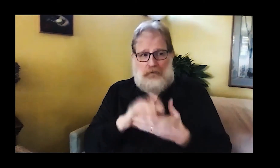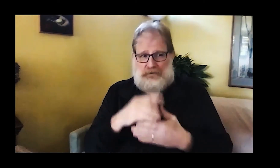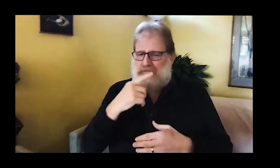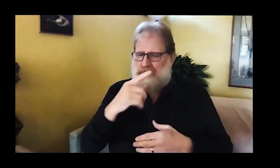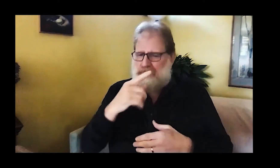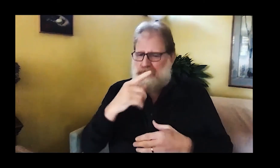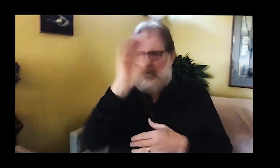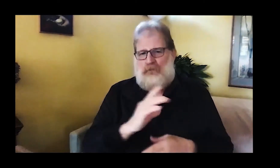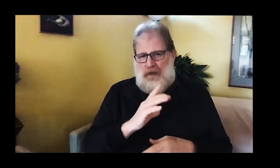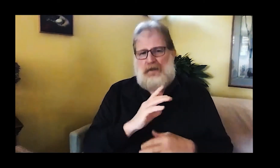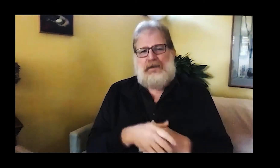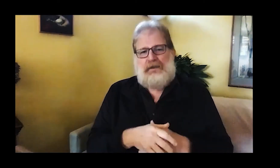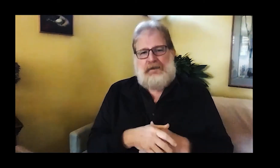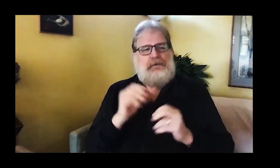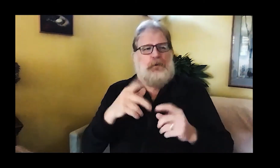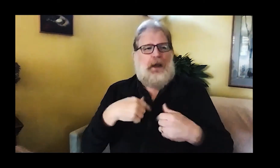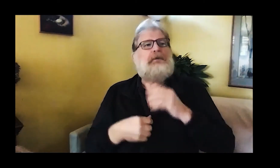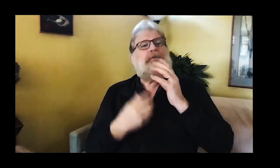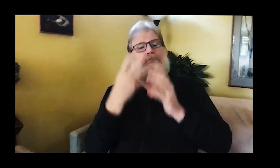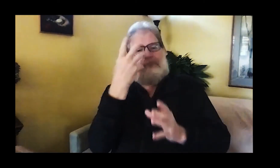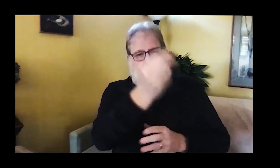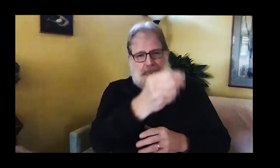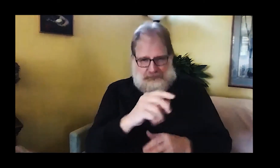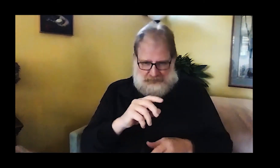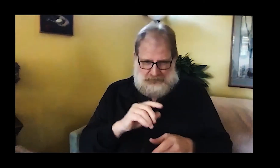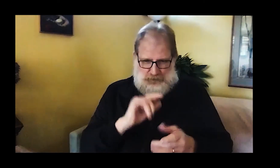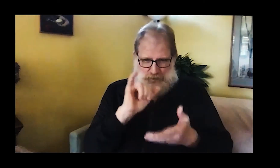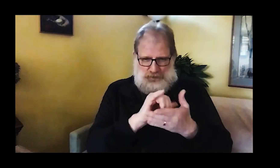and my wife said, you know go ahead, and go, Howie. So I went to New York,